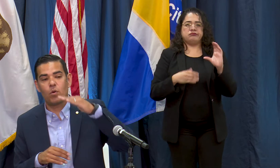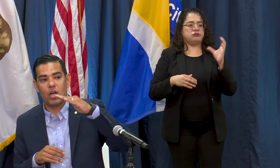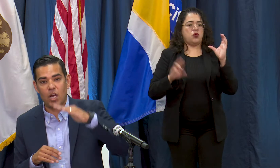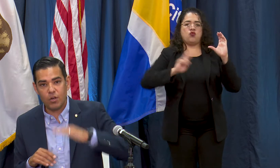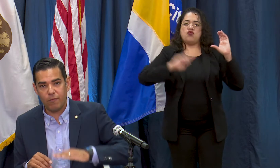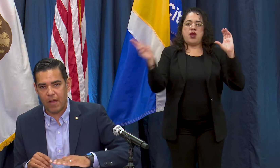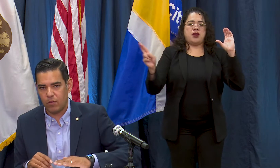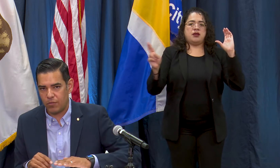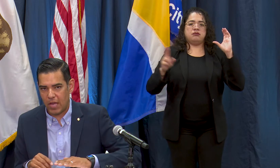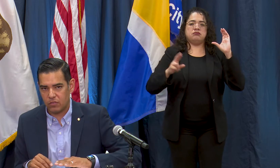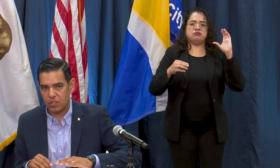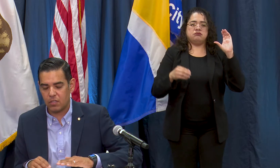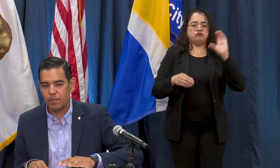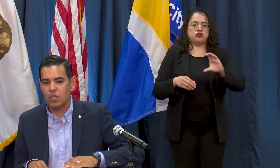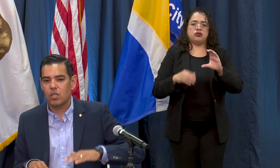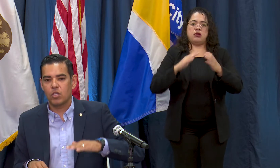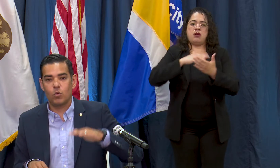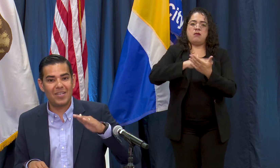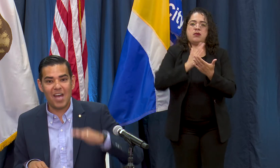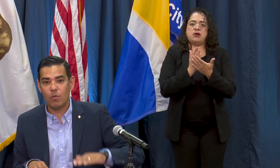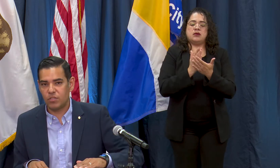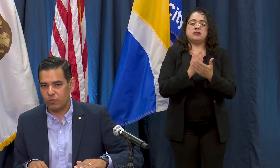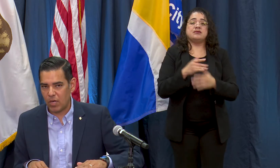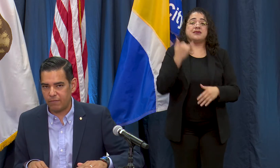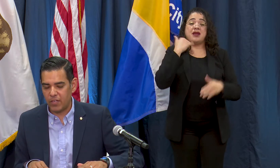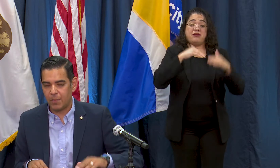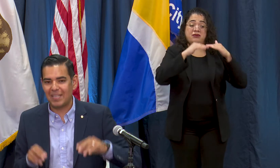you are under 500,000 you would not receive direct funding but